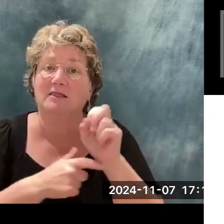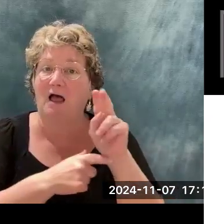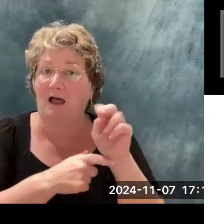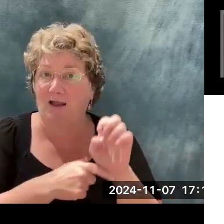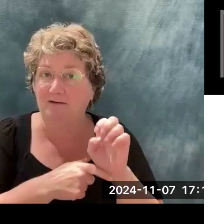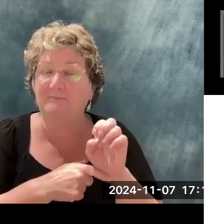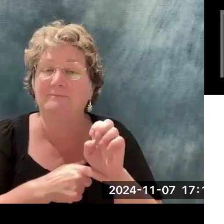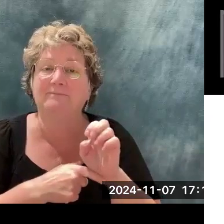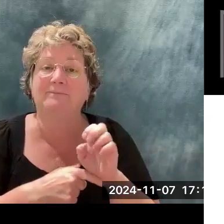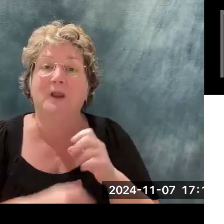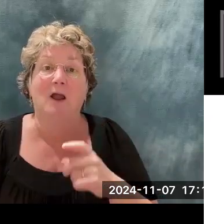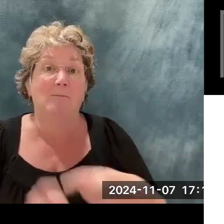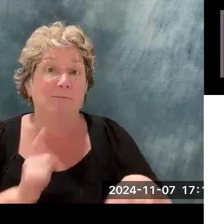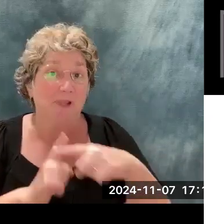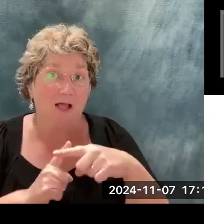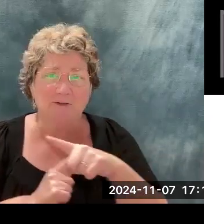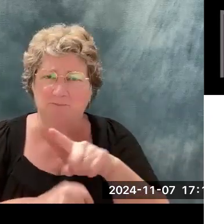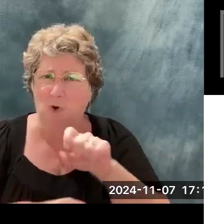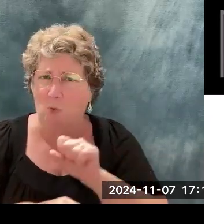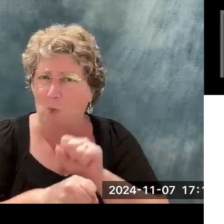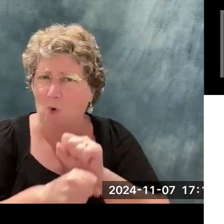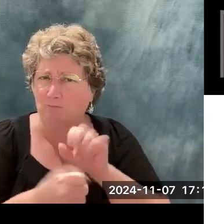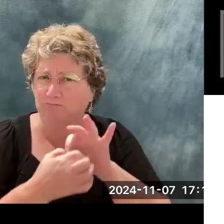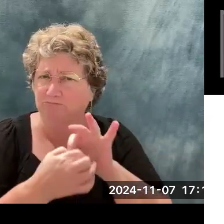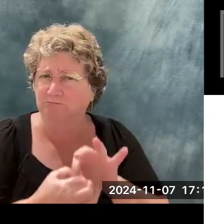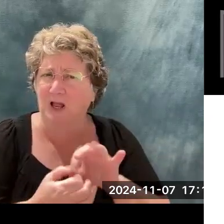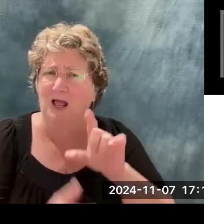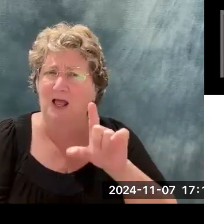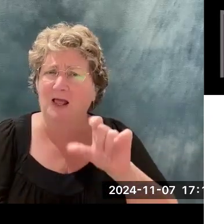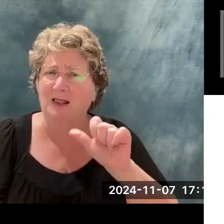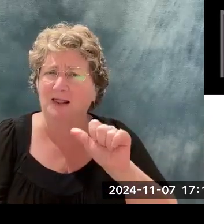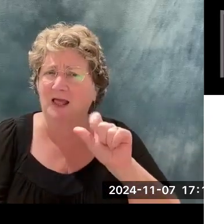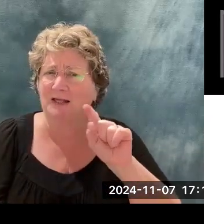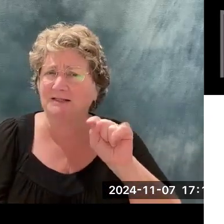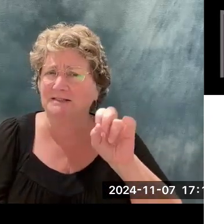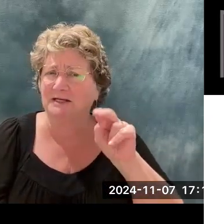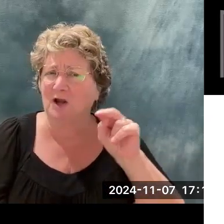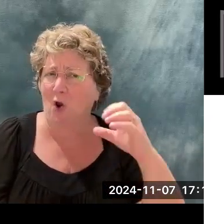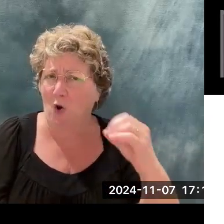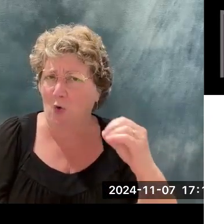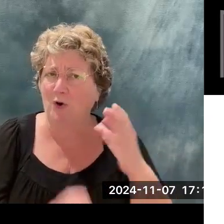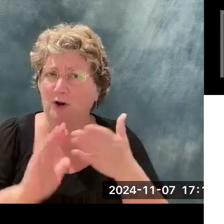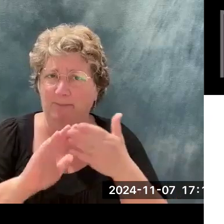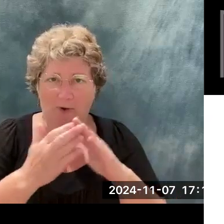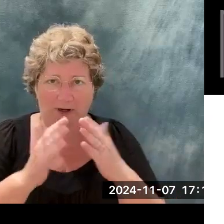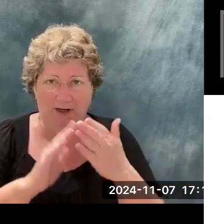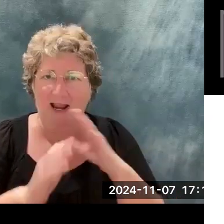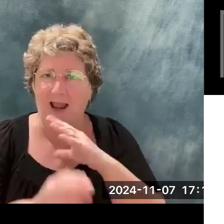community and currently oversees Demas' Latino outreach services. She has served as a member of the Connecticut